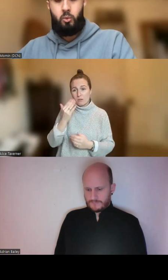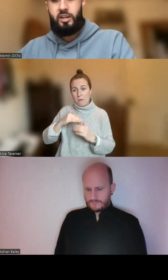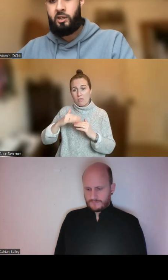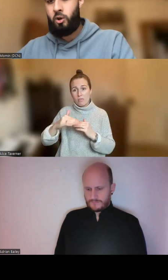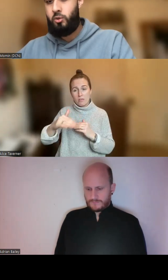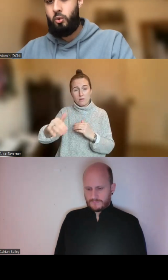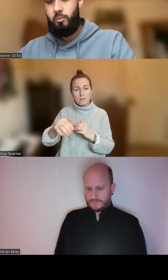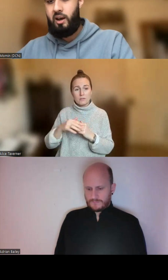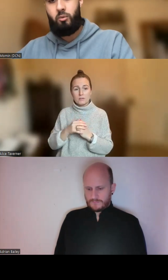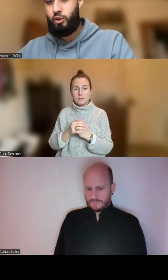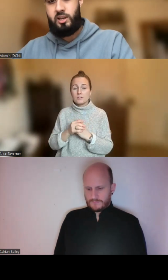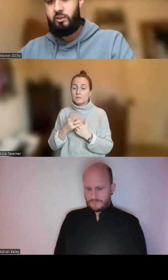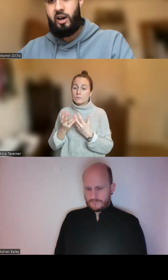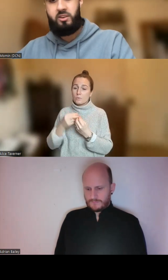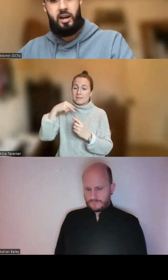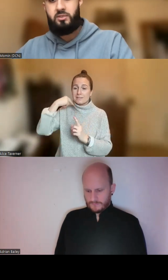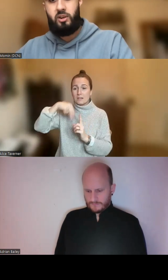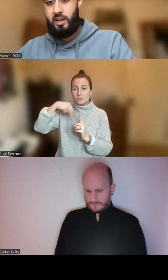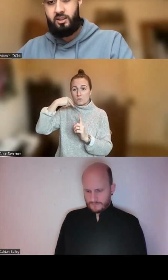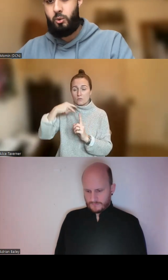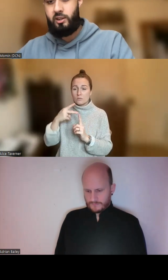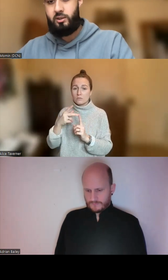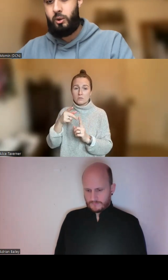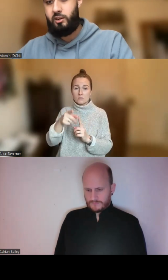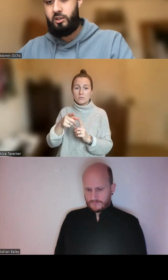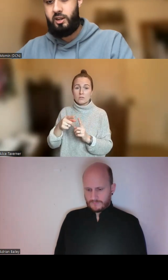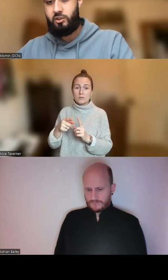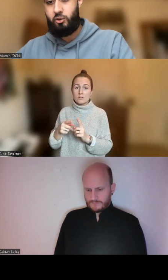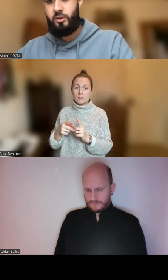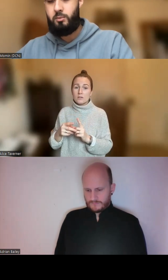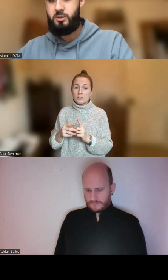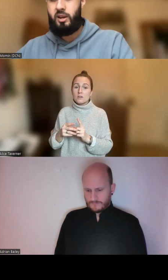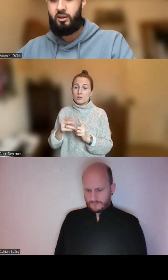With TikTok, though the platform doesn't let you advertise for less than $20 a day, so you need to be spending